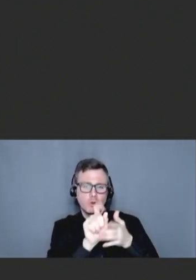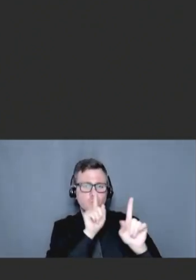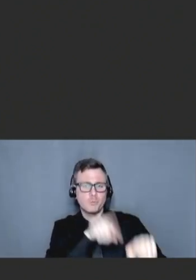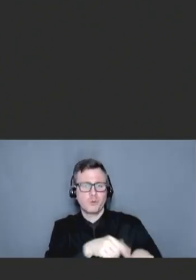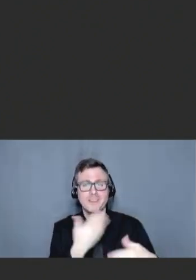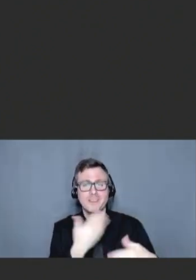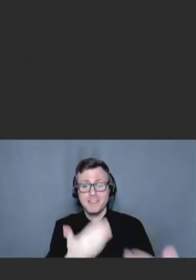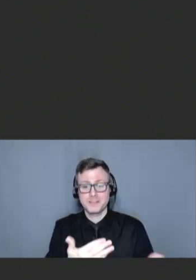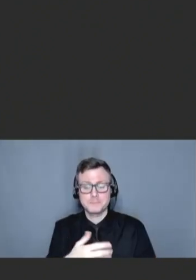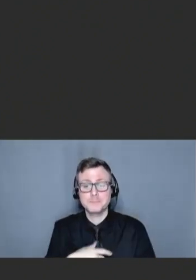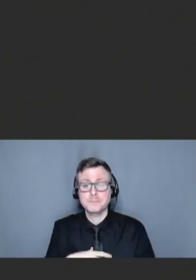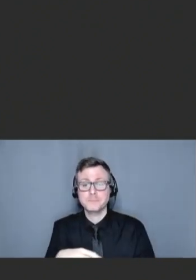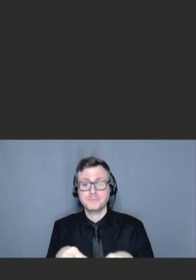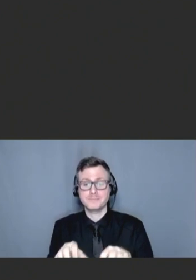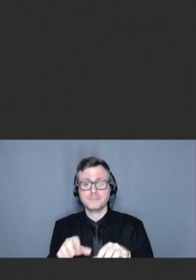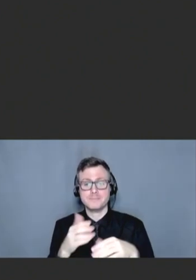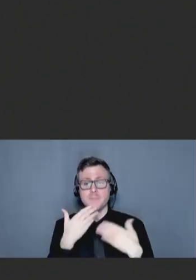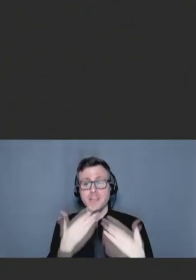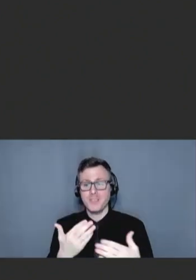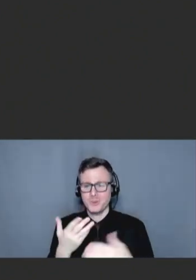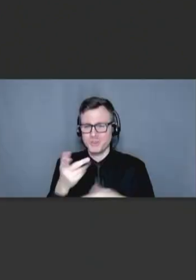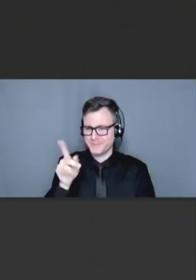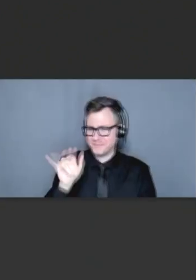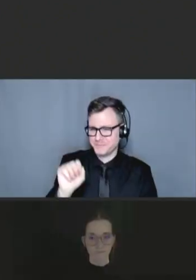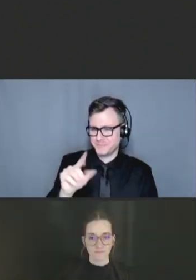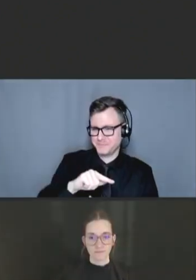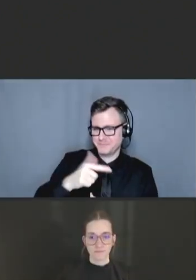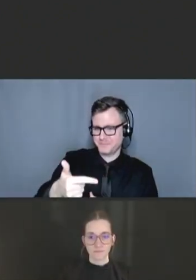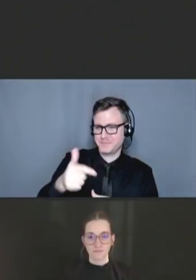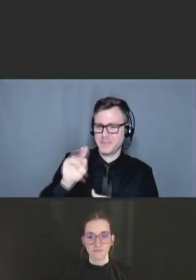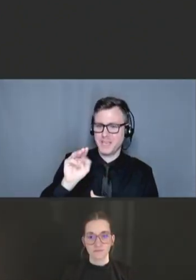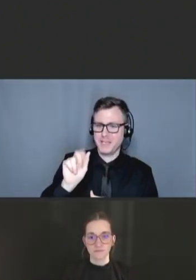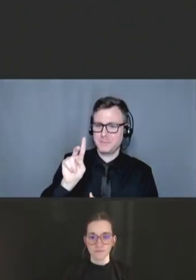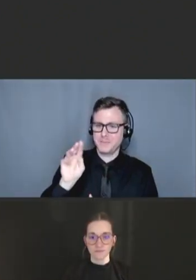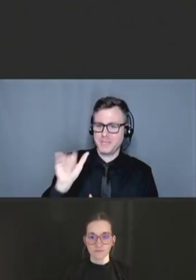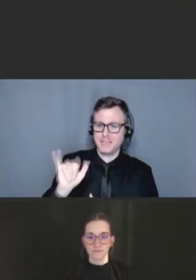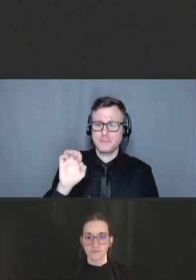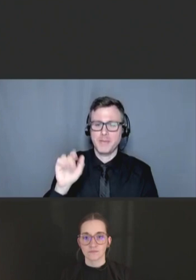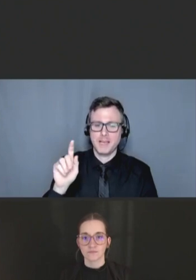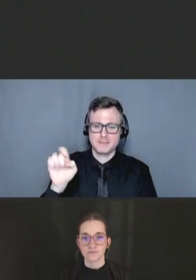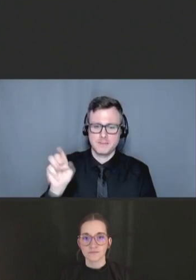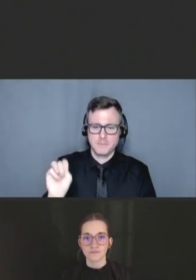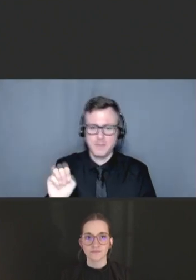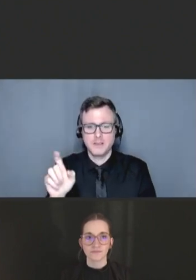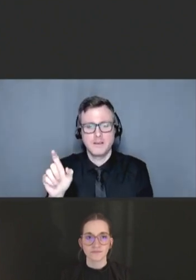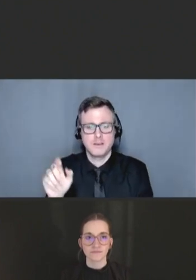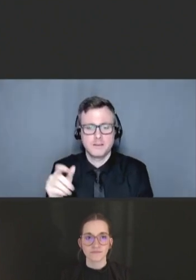Robert Hopkins: Thank you very much, Kim. Next is Amy Maxson from NACCHO Amy Maxson: Hi.